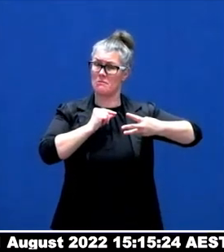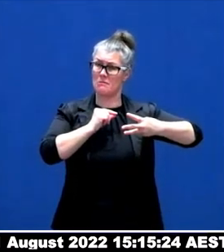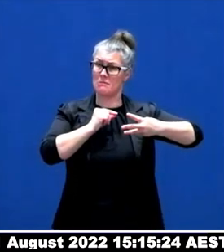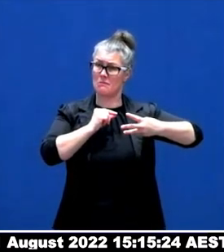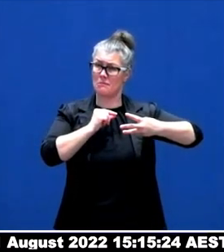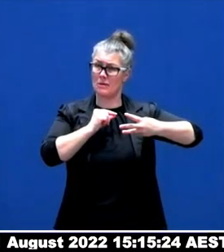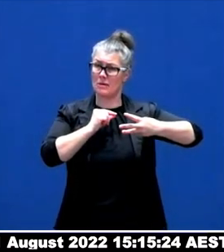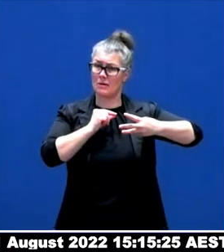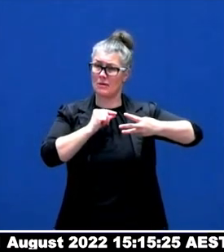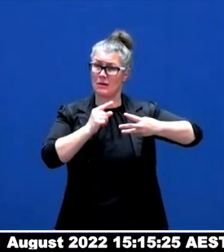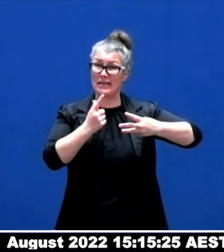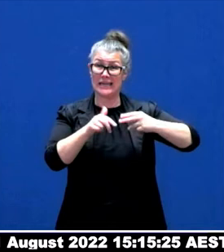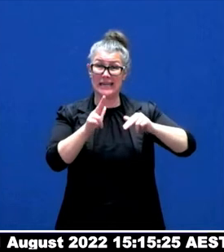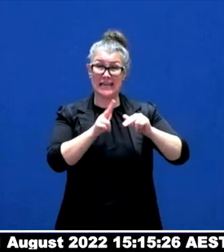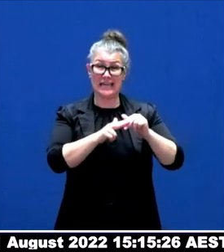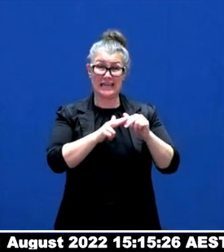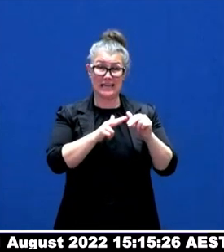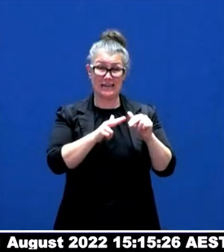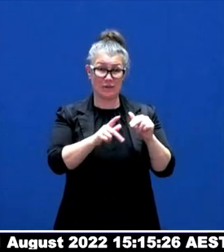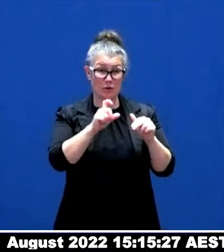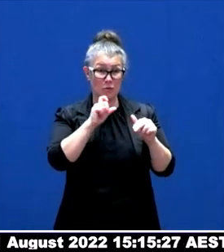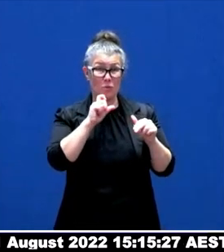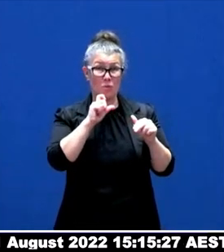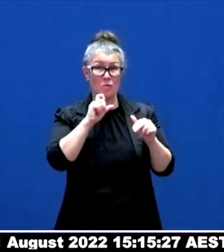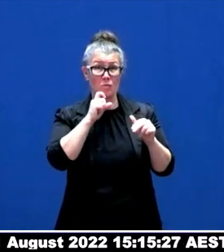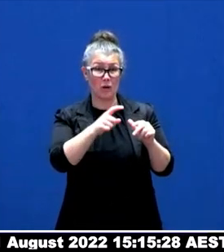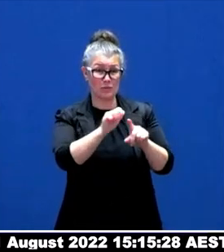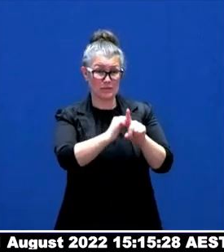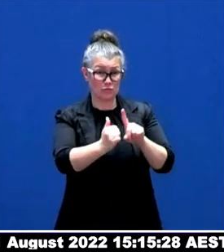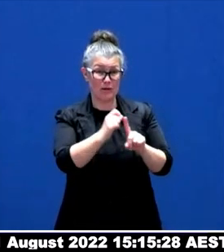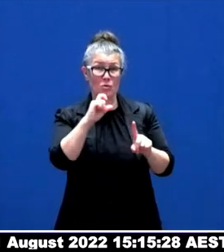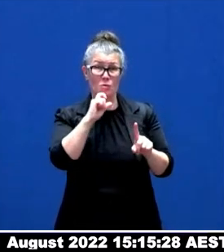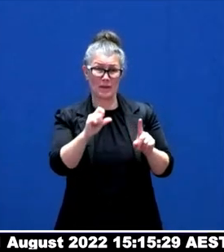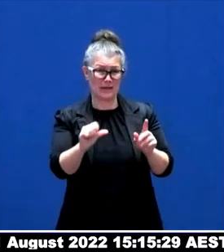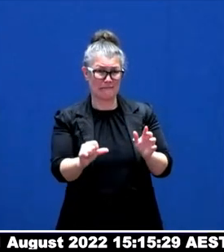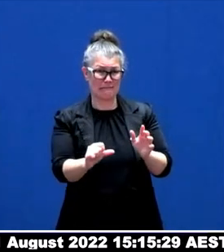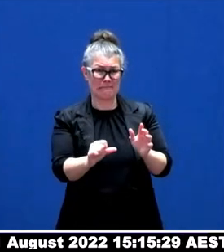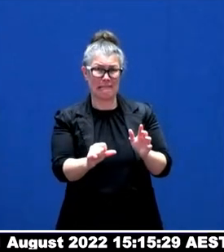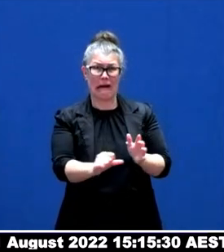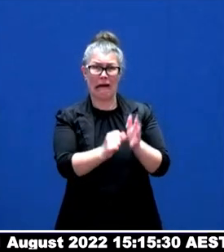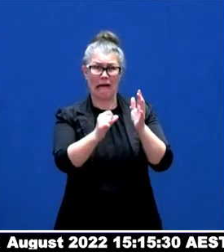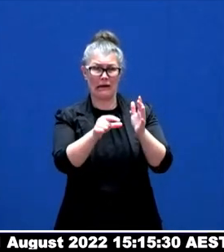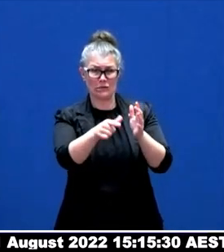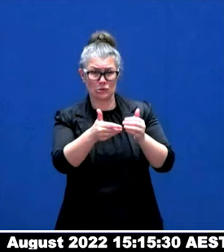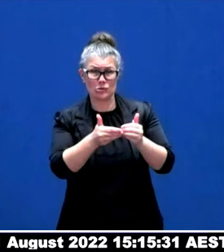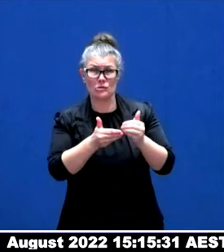be very tough and, you know, tricky for people with disabilities? Absolutely, but, yeah, you're right, Commissioner, there is no current